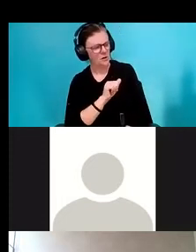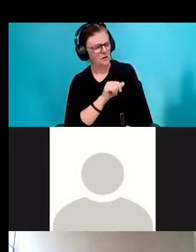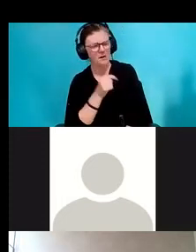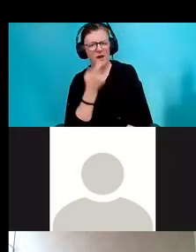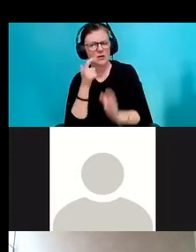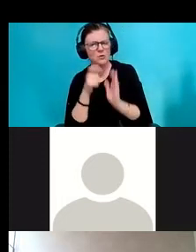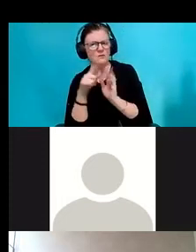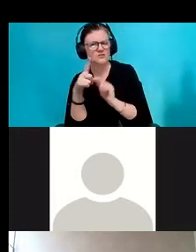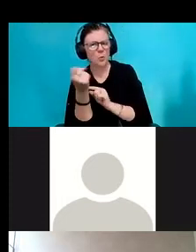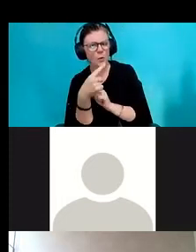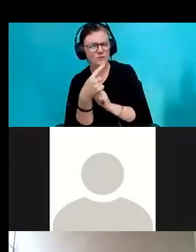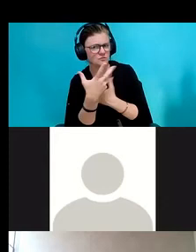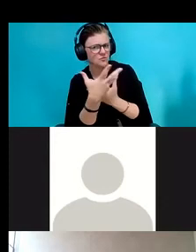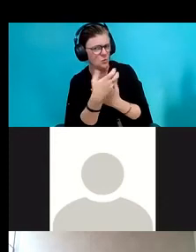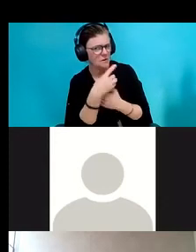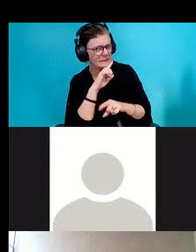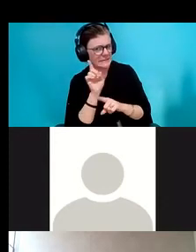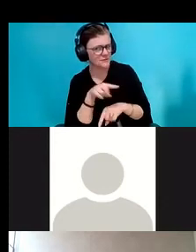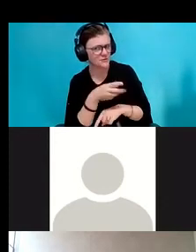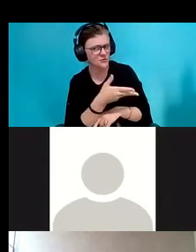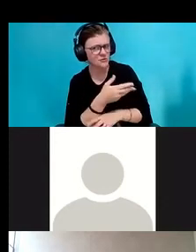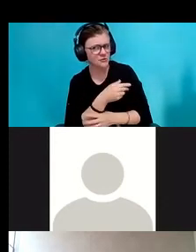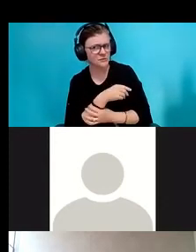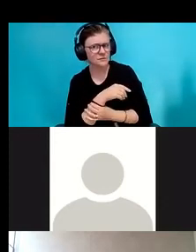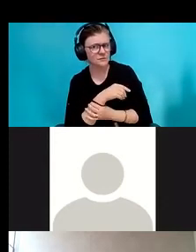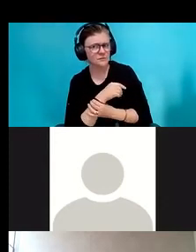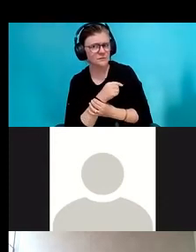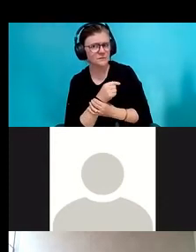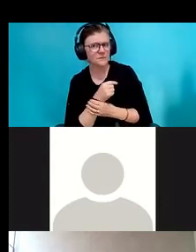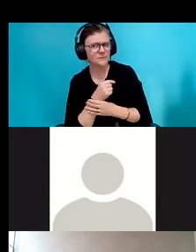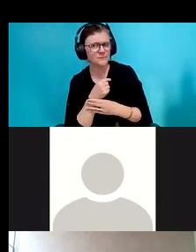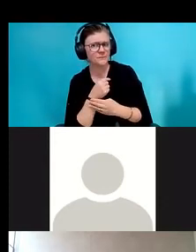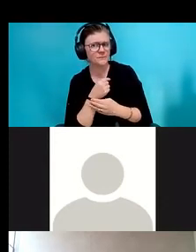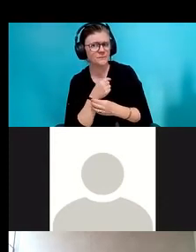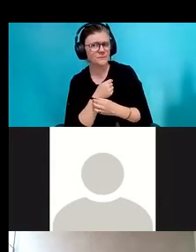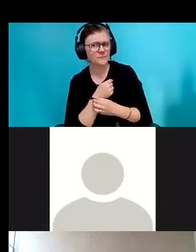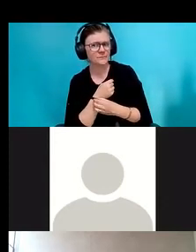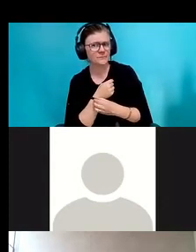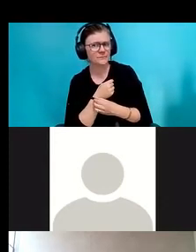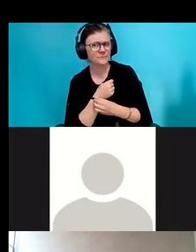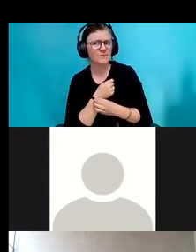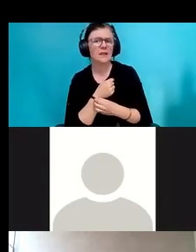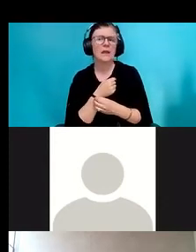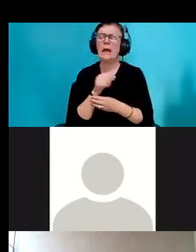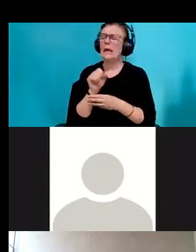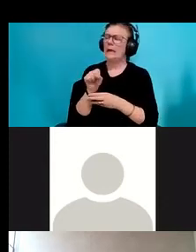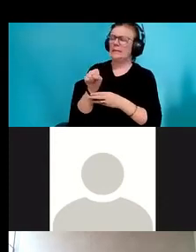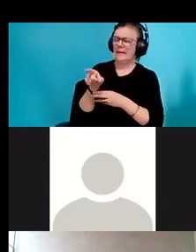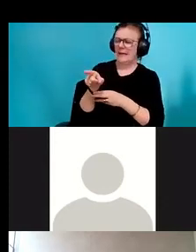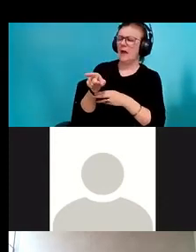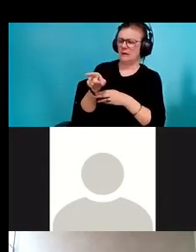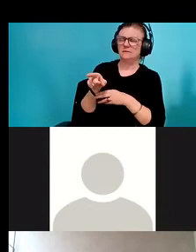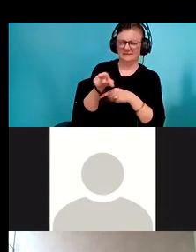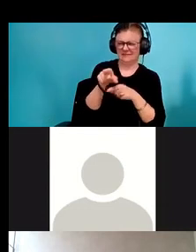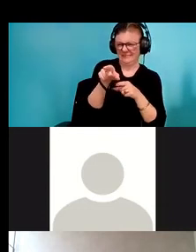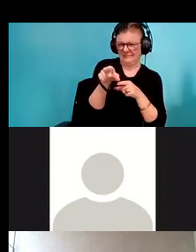before we move to the next example? Yeah, actually, I can answer this question that came in.